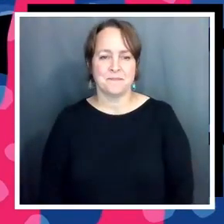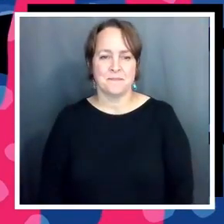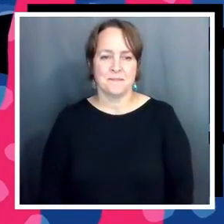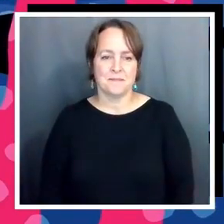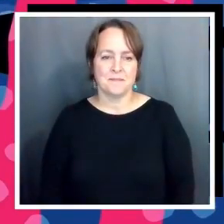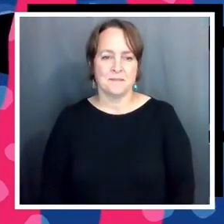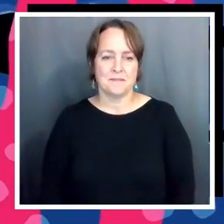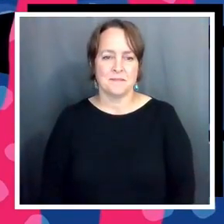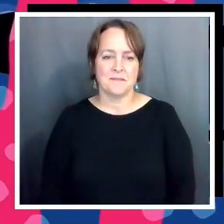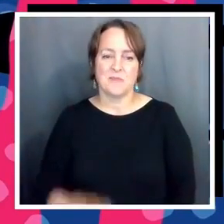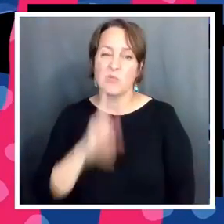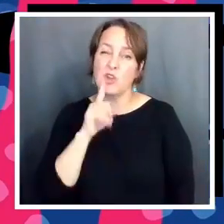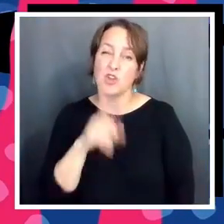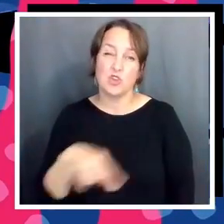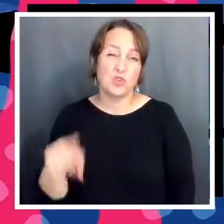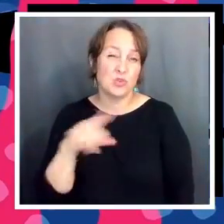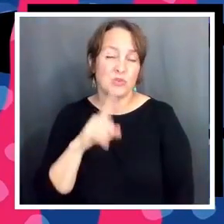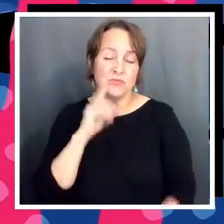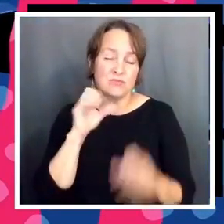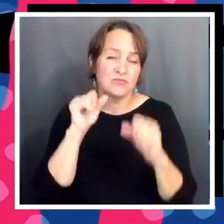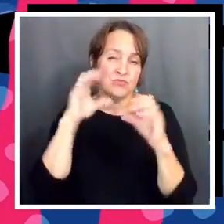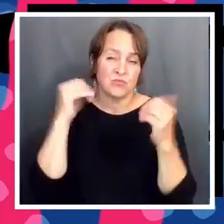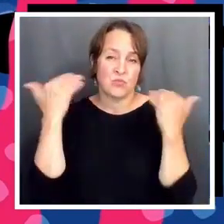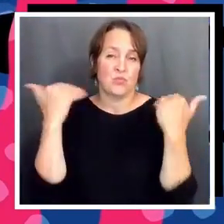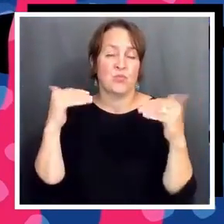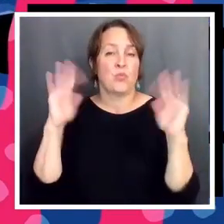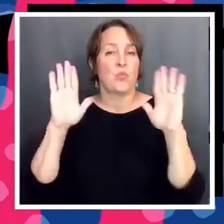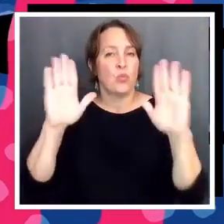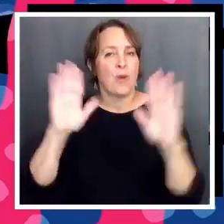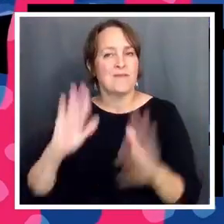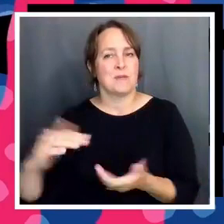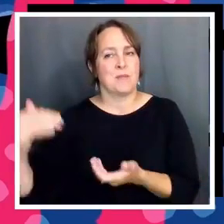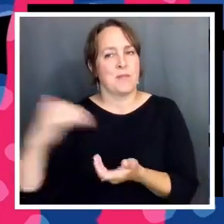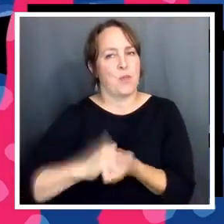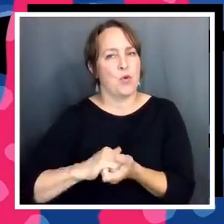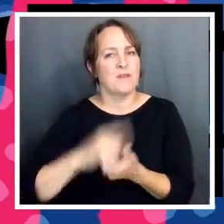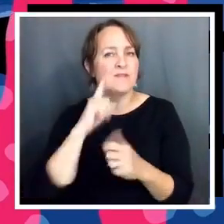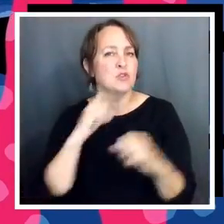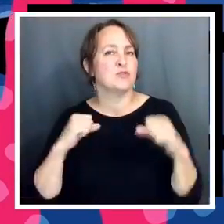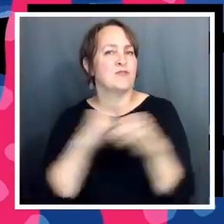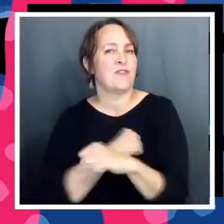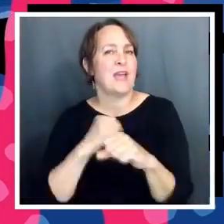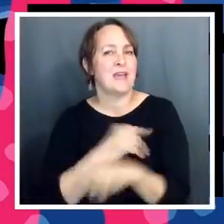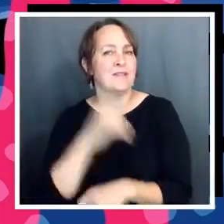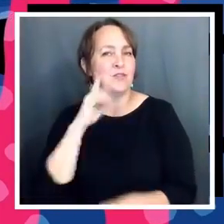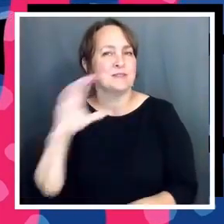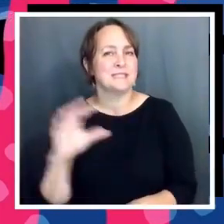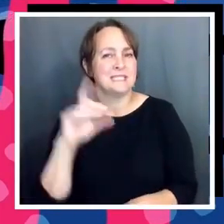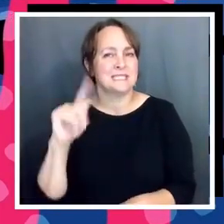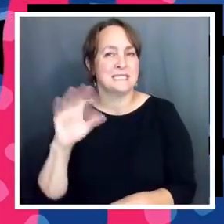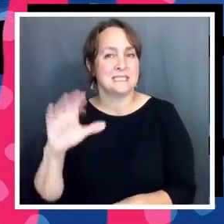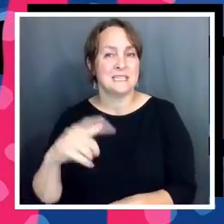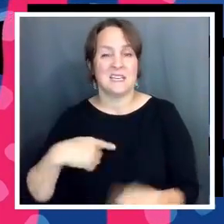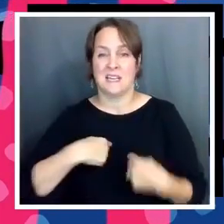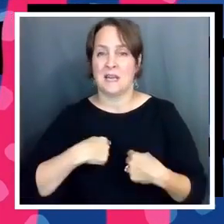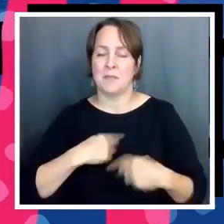TAX CREDIT MEANS TO THEM AND TO